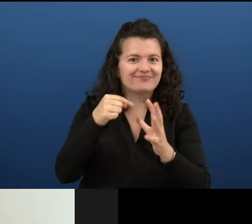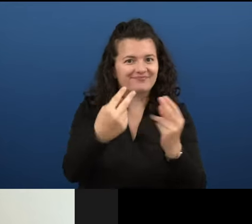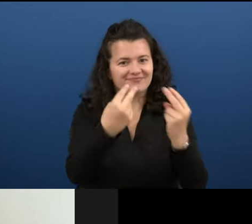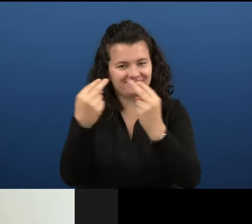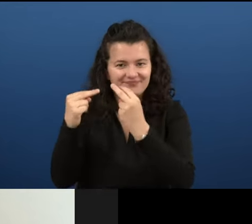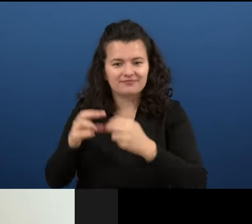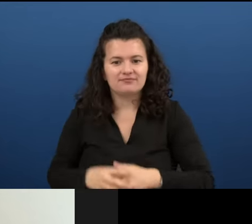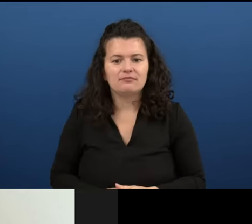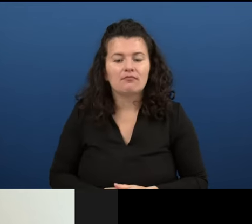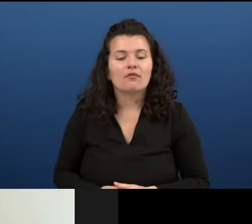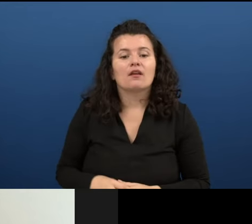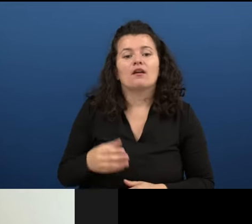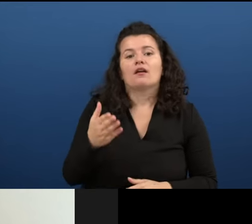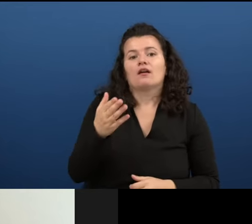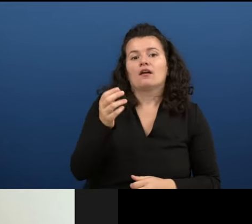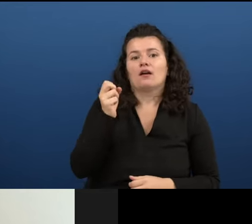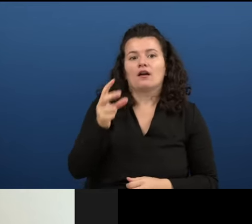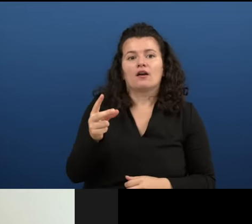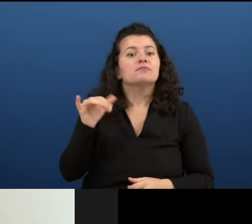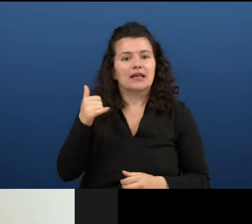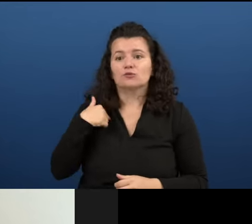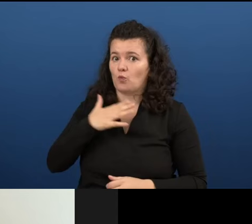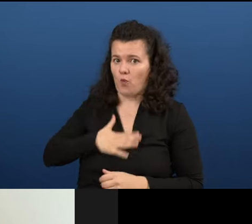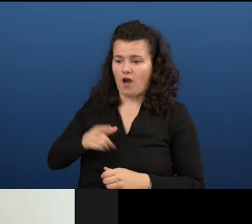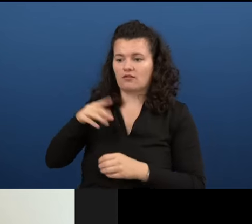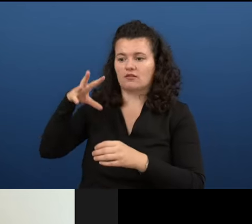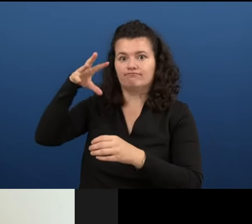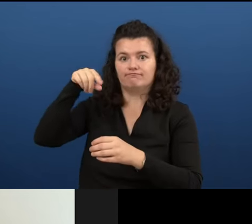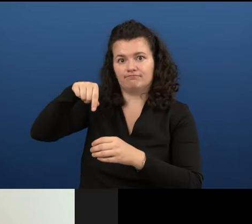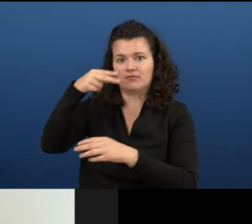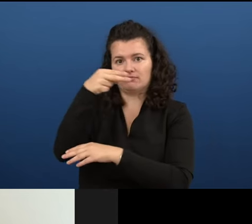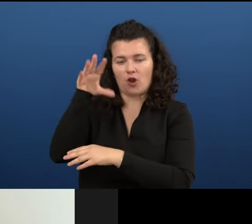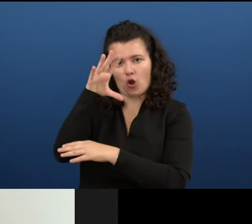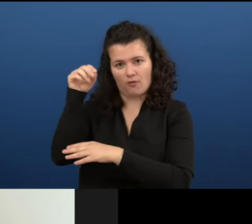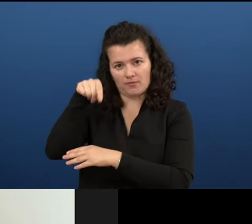enable us to be the best place to work. The best place to bunk and contribute to creating